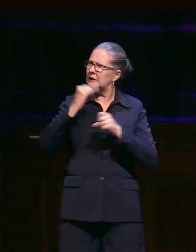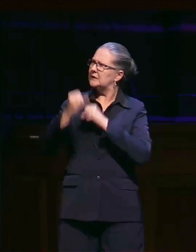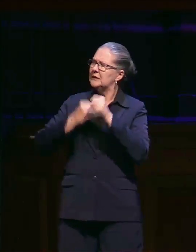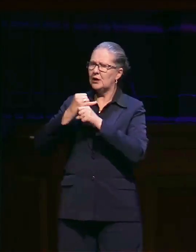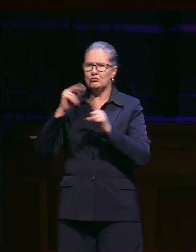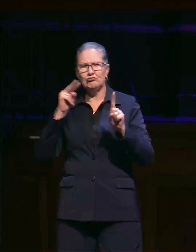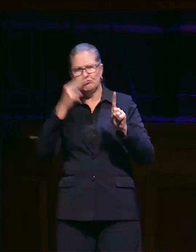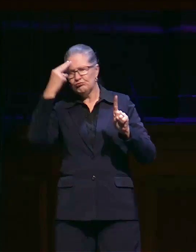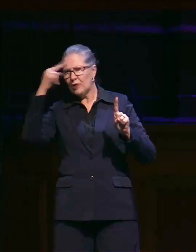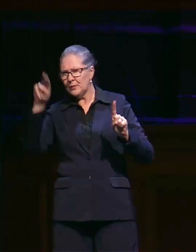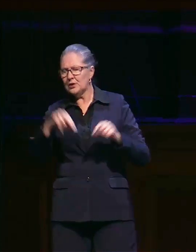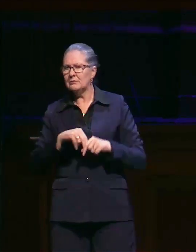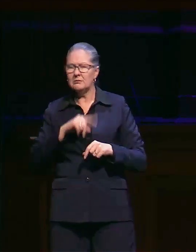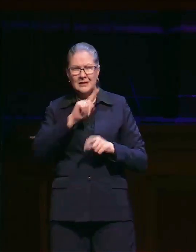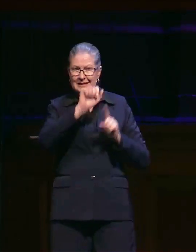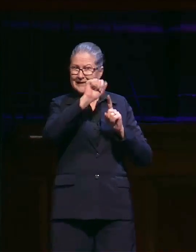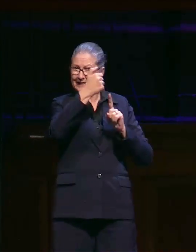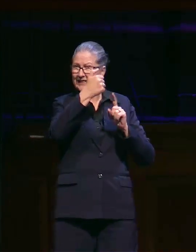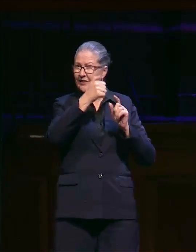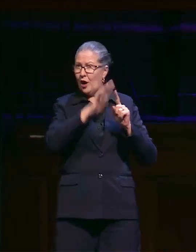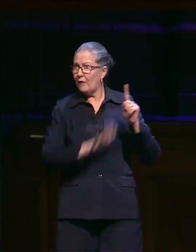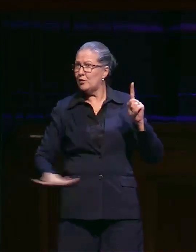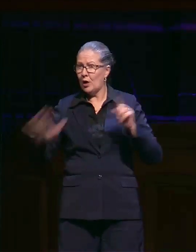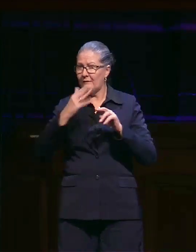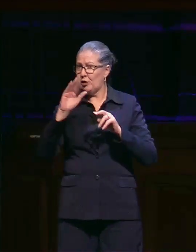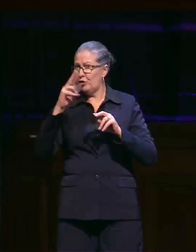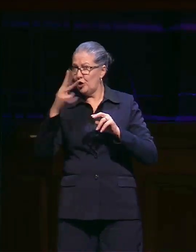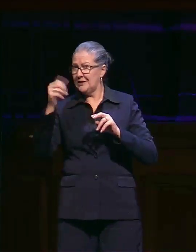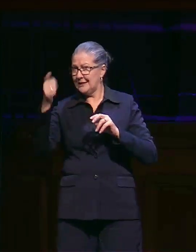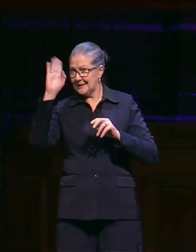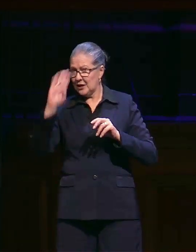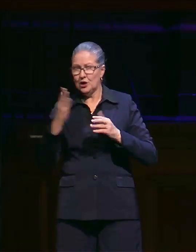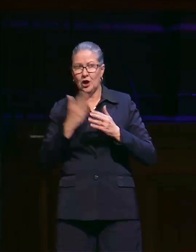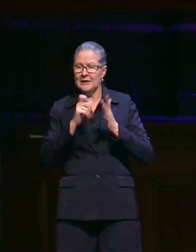second overall in the 38 countries assist on central civil service performance in